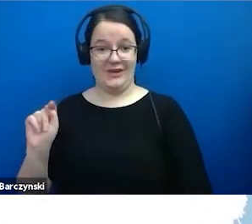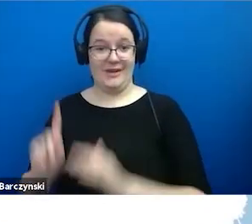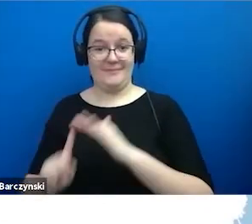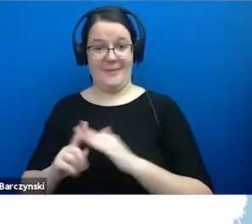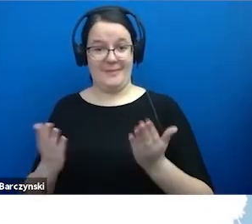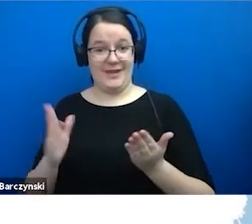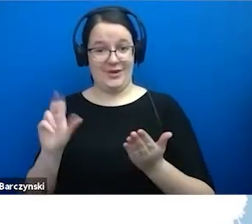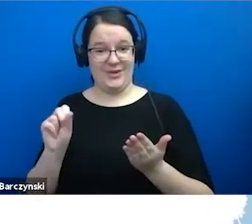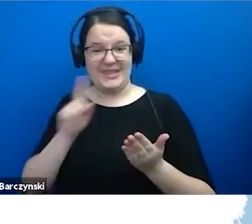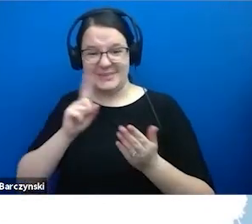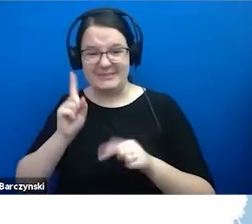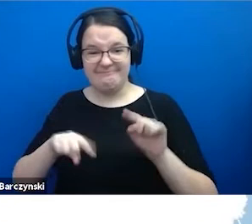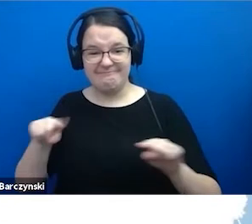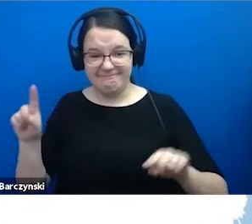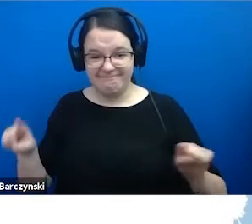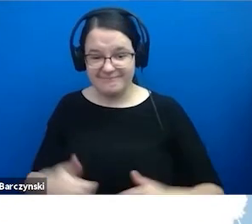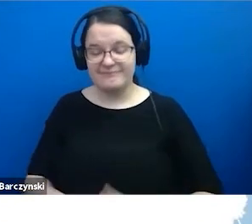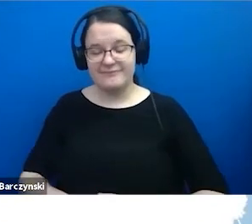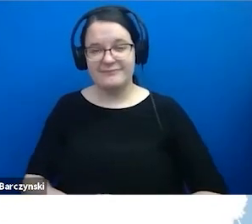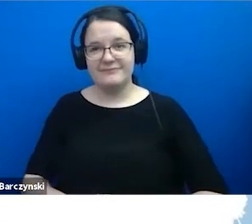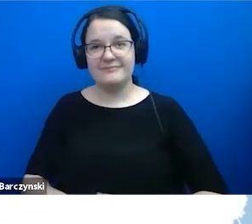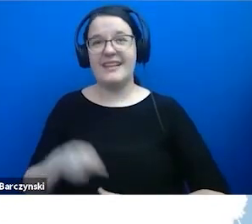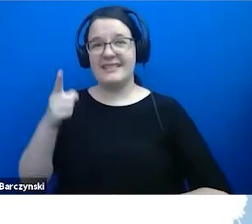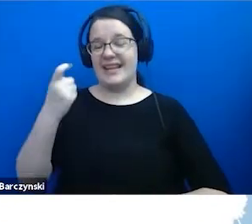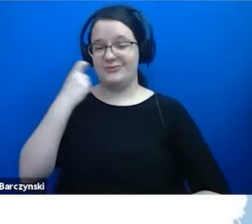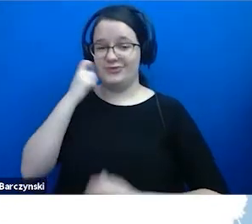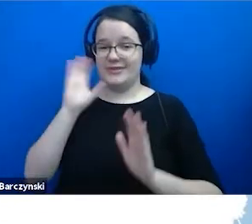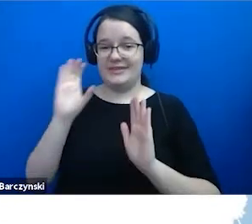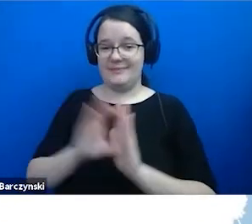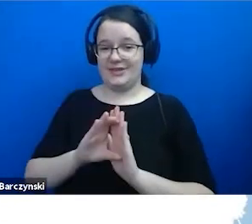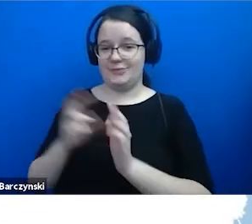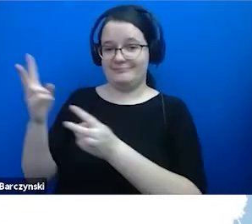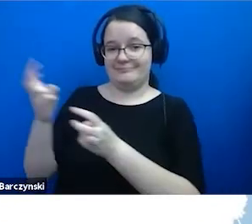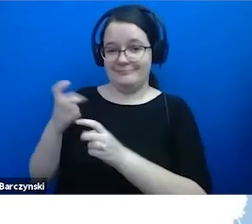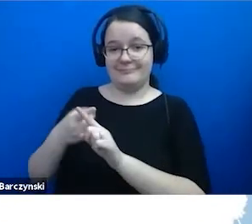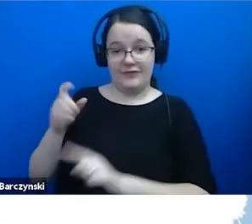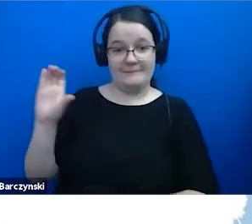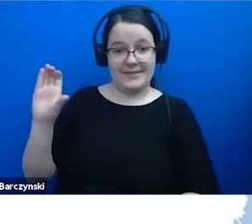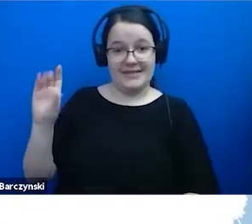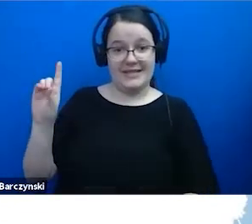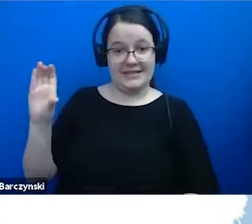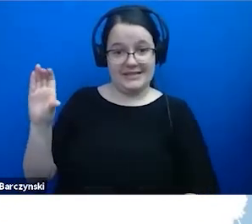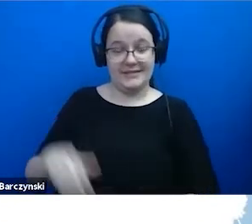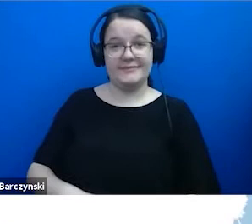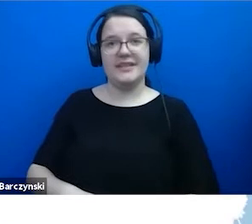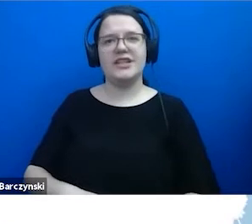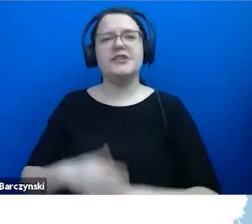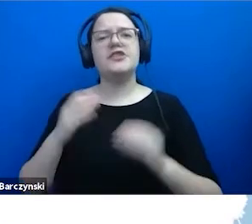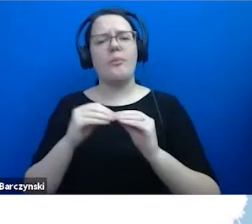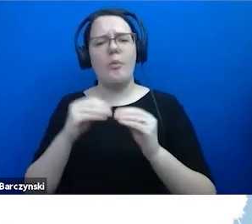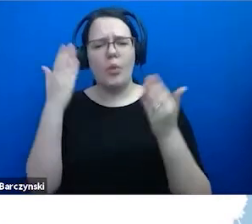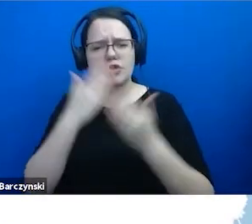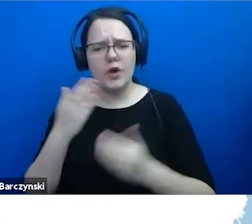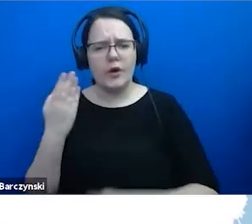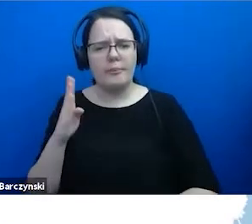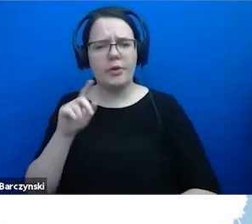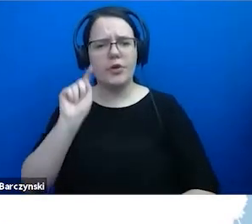this is a recent graphic from the cdc so the darker blue states have more cases than the